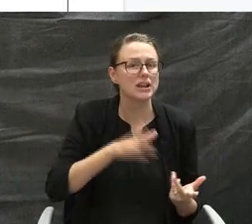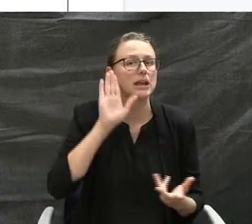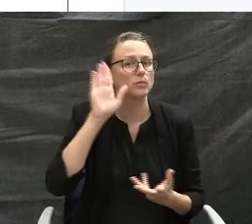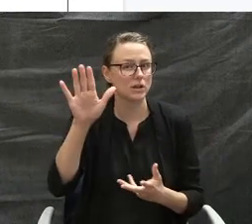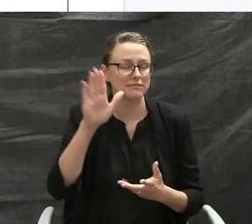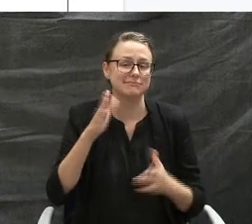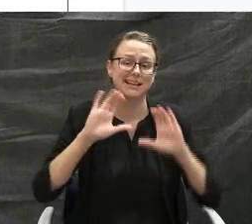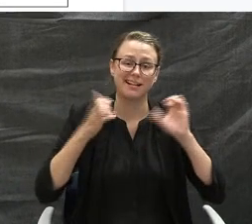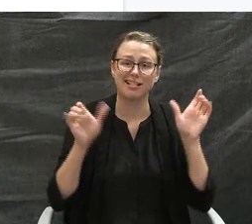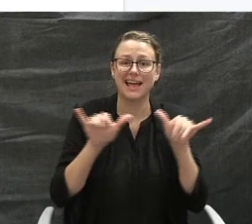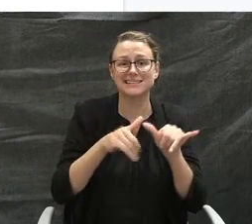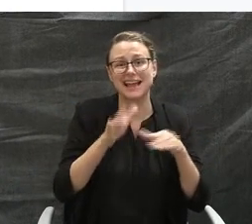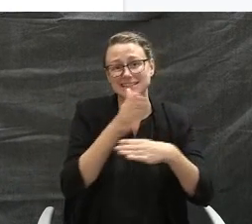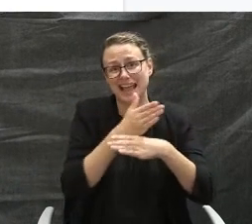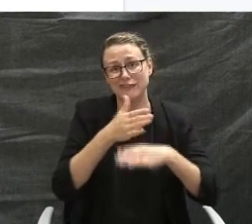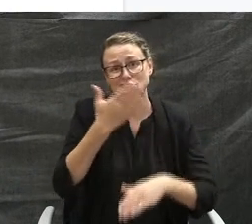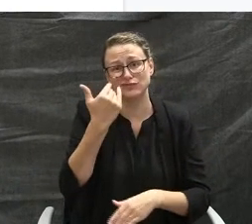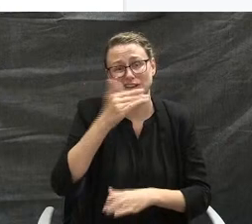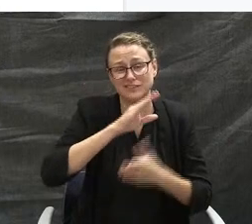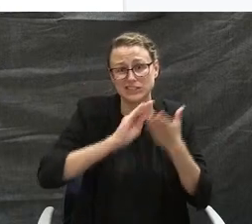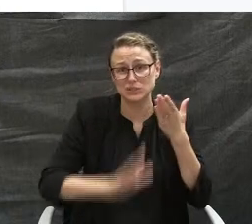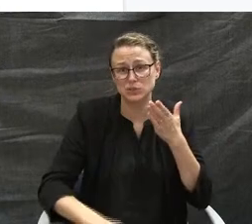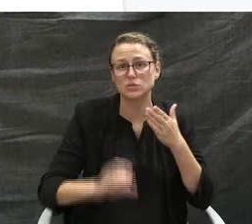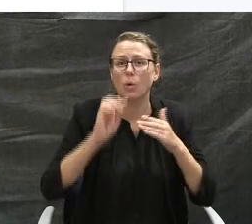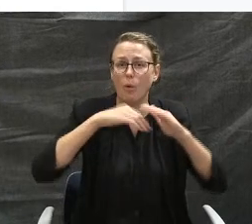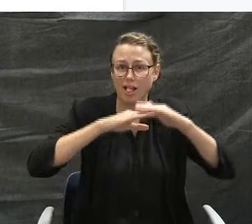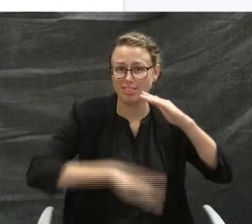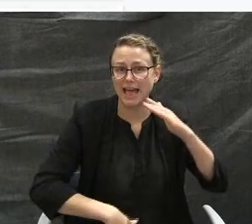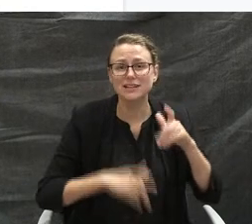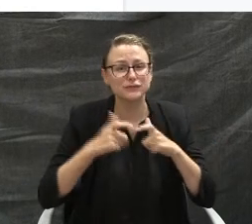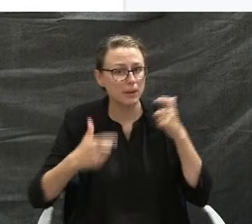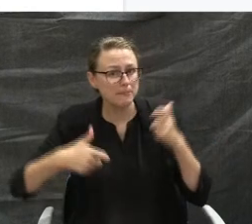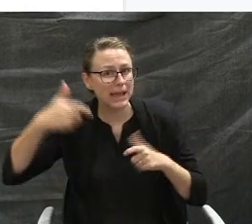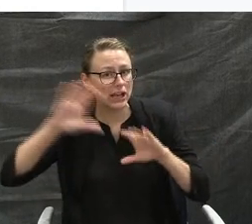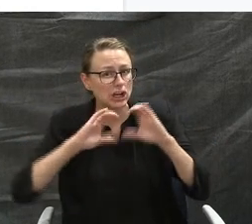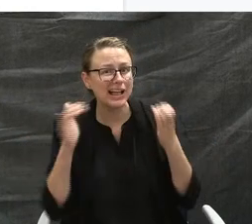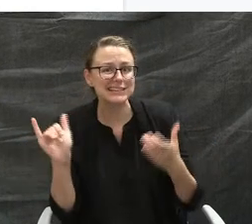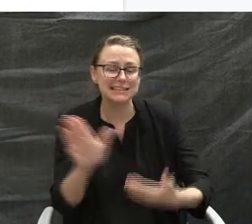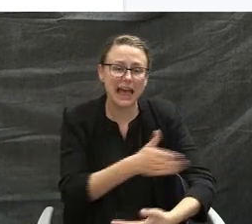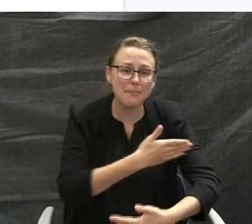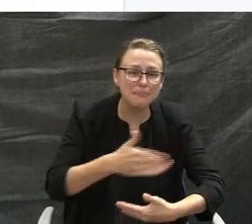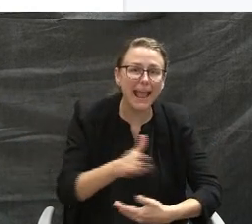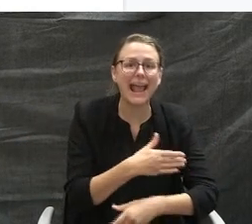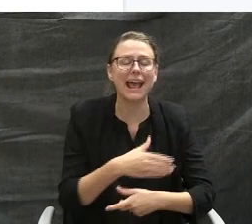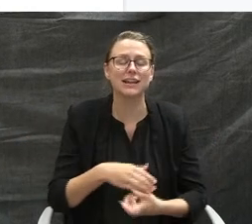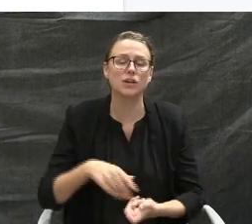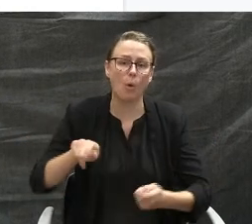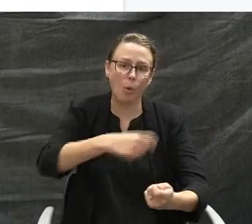students or less. For larger classes such as band Orchestra and Fayed, they would continue to use larger classrooms, gyms